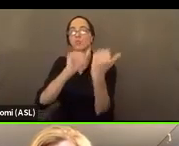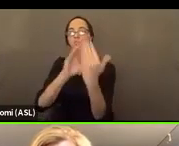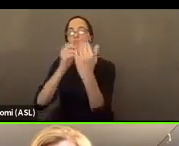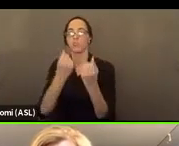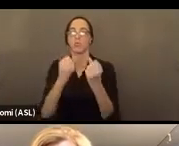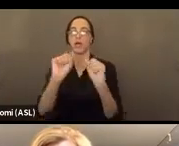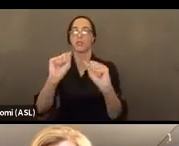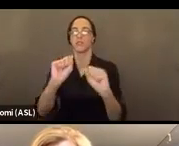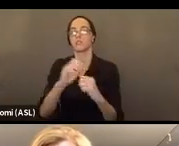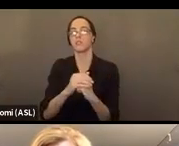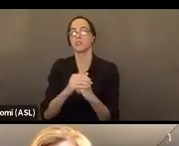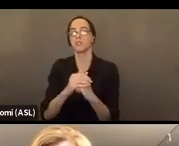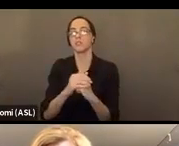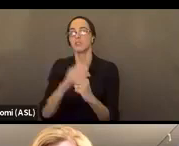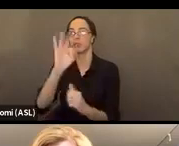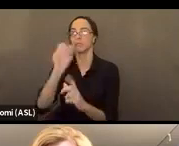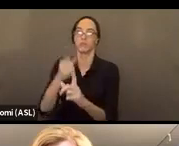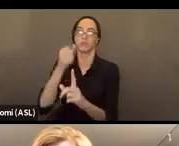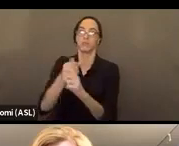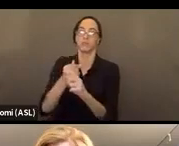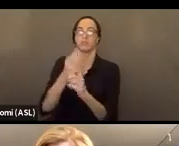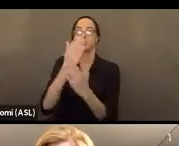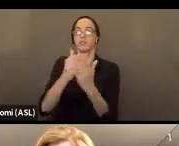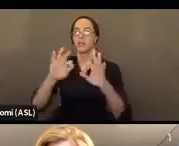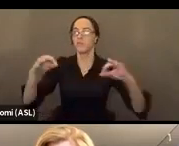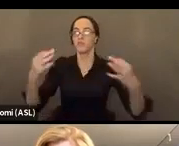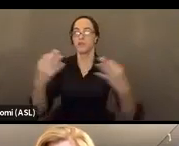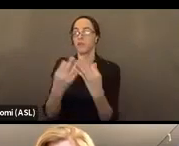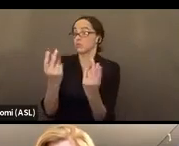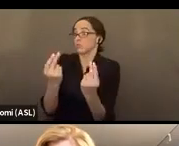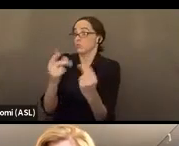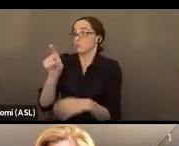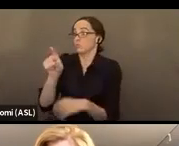i think that's a great question and i have multiple answers to that